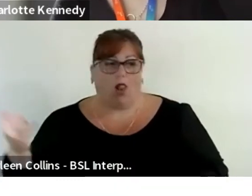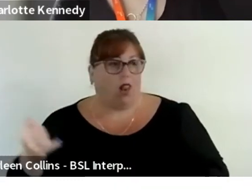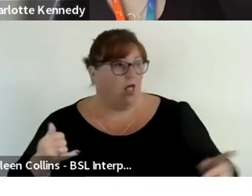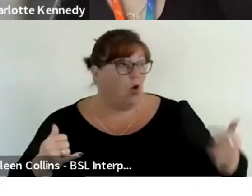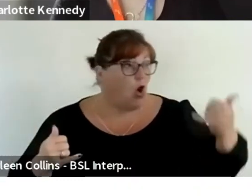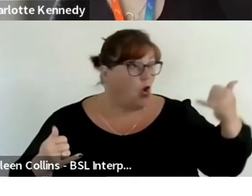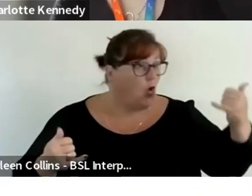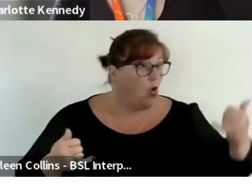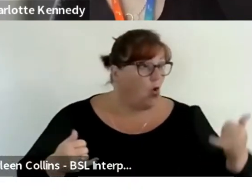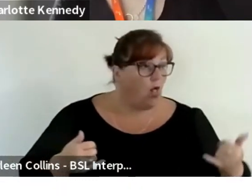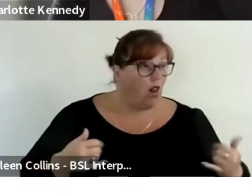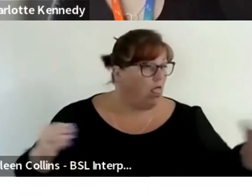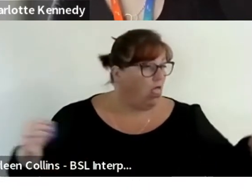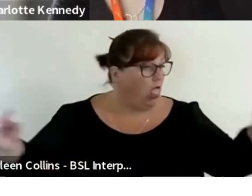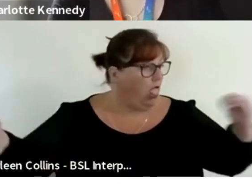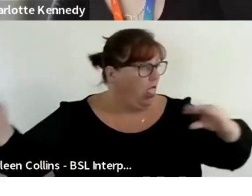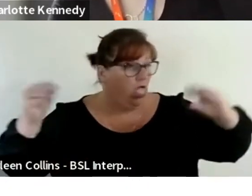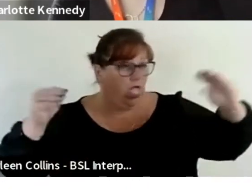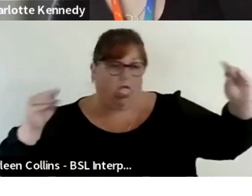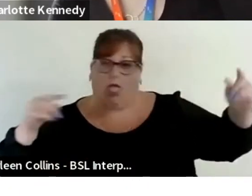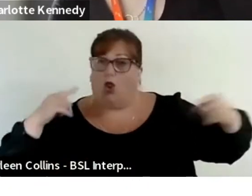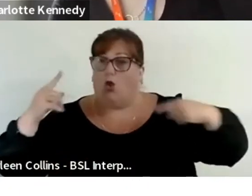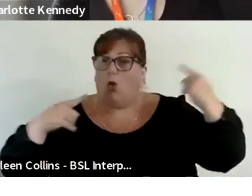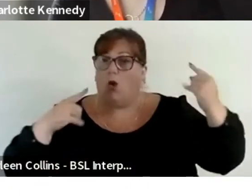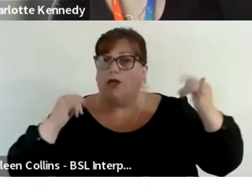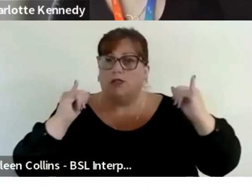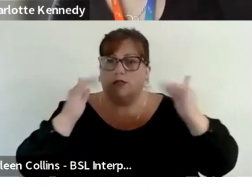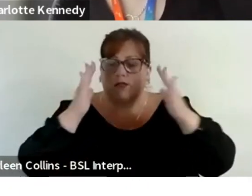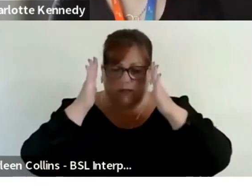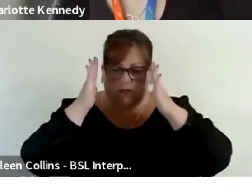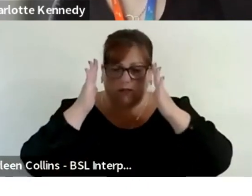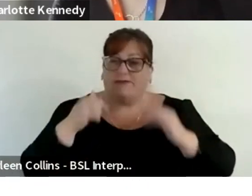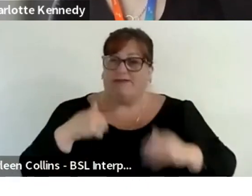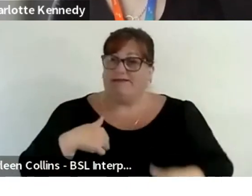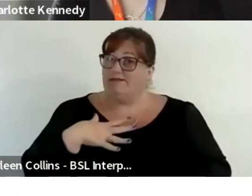where I am right now, to go to definitely helps.